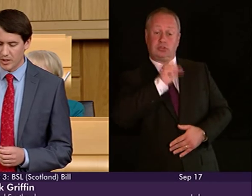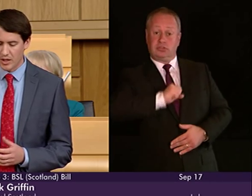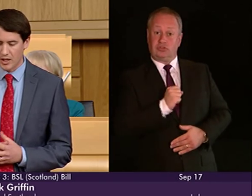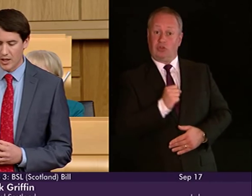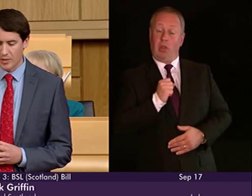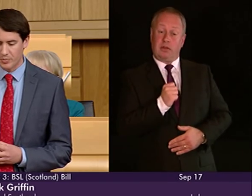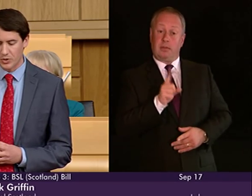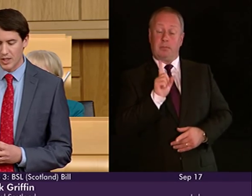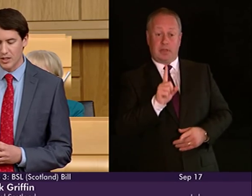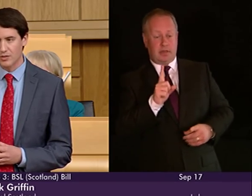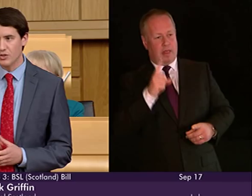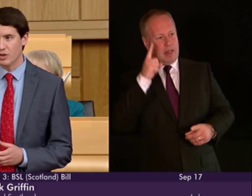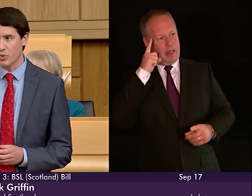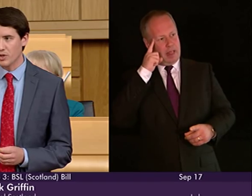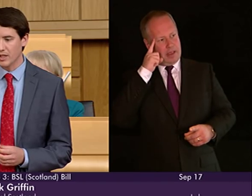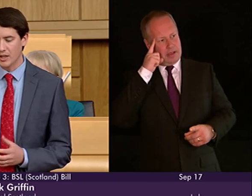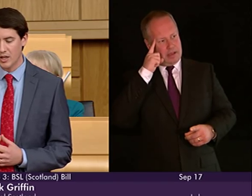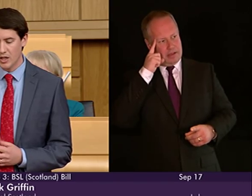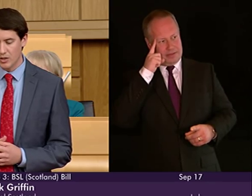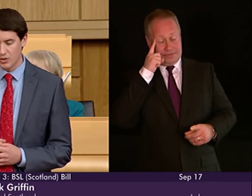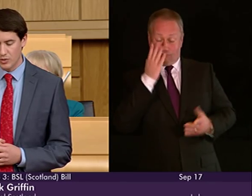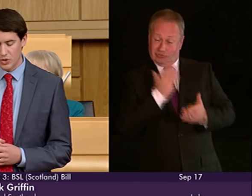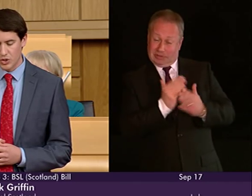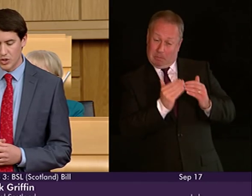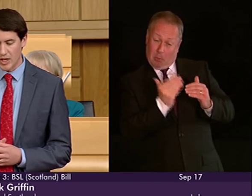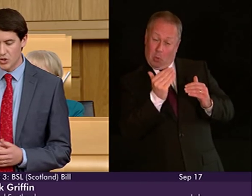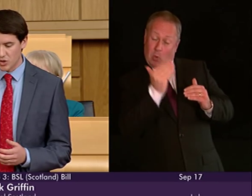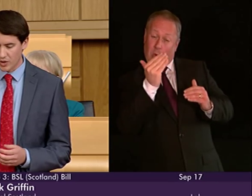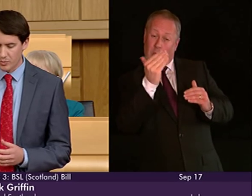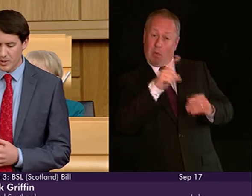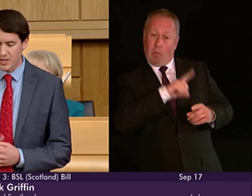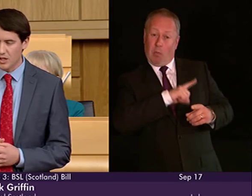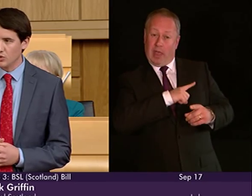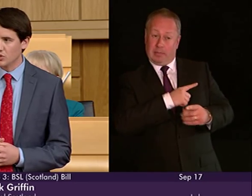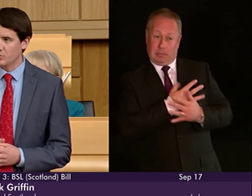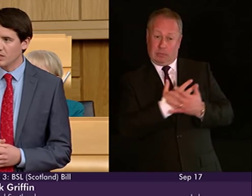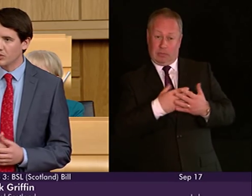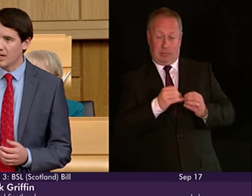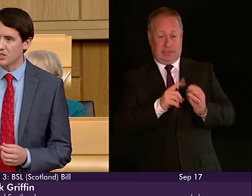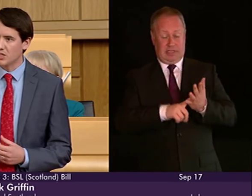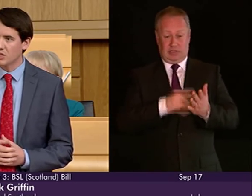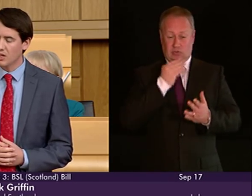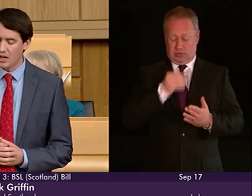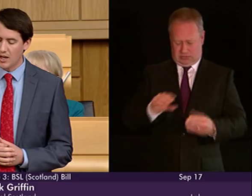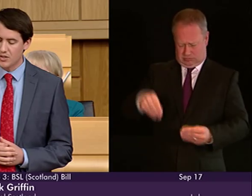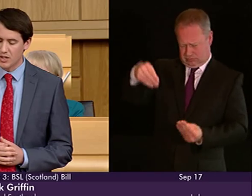thought to be a great deal of underreporting because some BSL users have issues using census